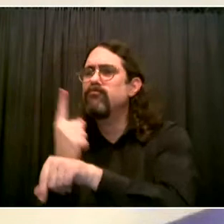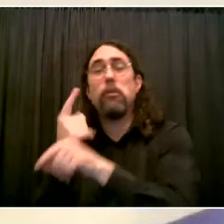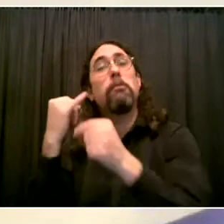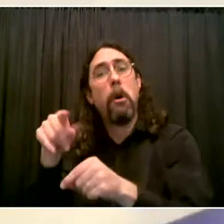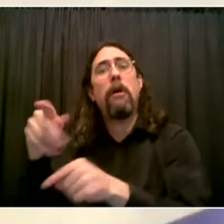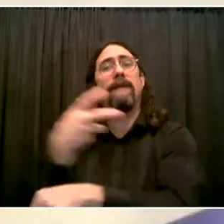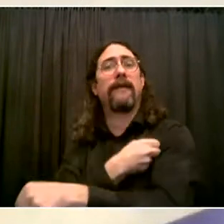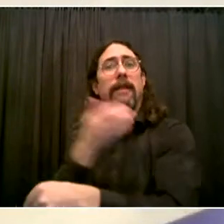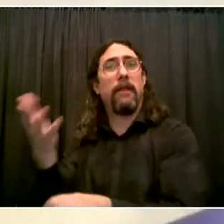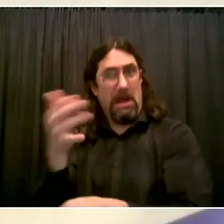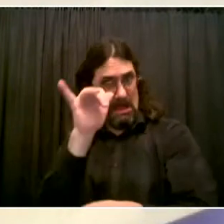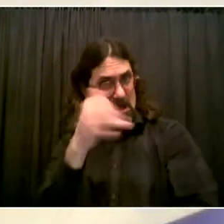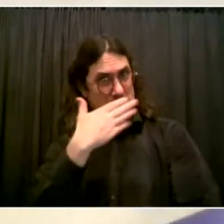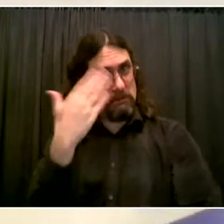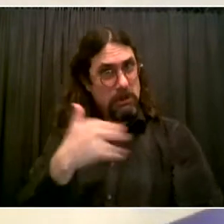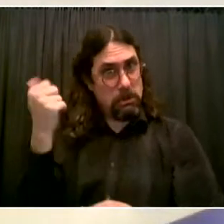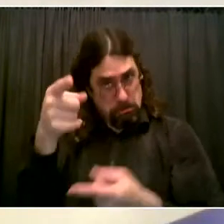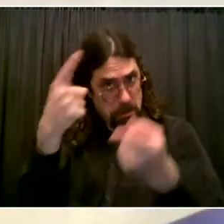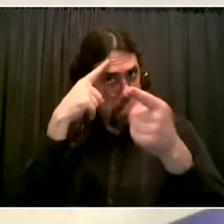COMFORT THEY MIGHT HAVE AND TRUSTING ORGANIZATION,